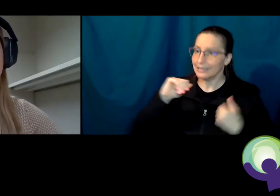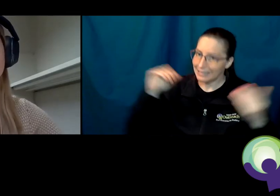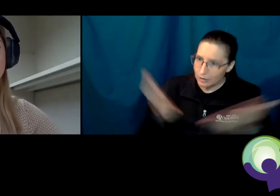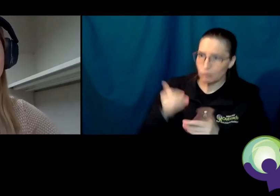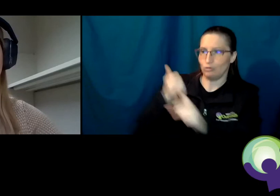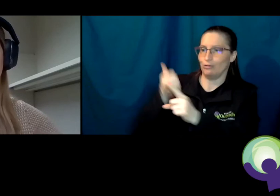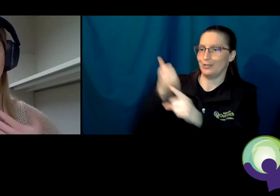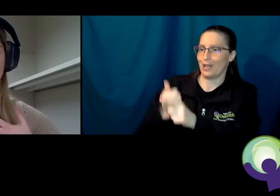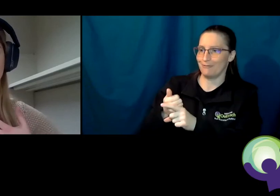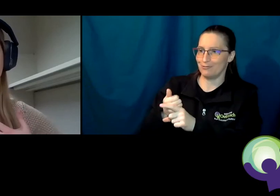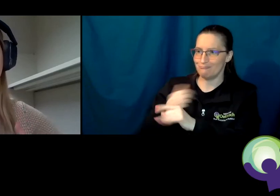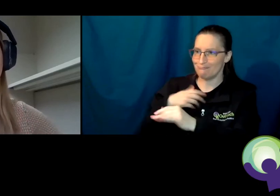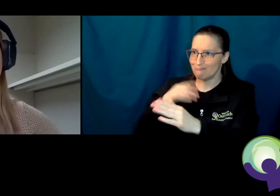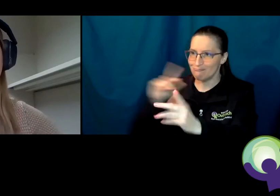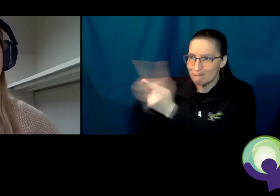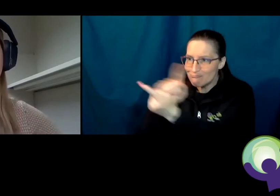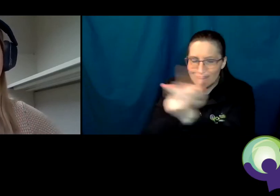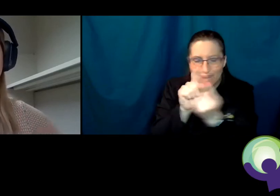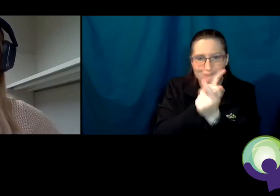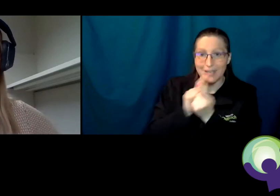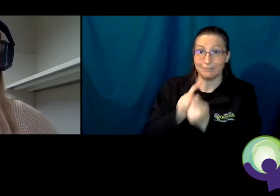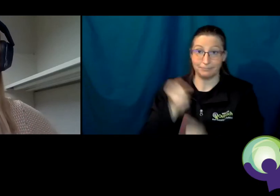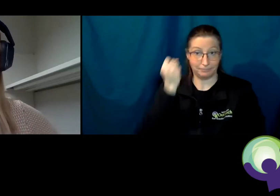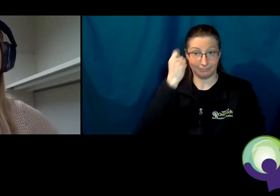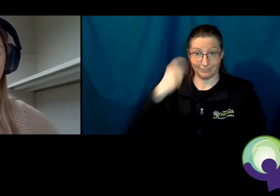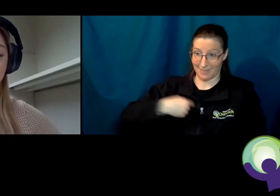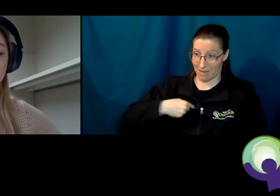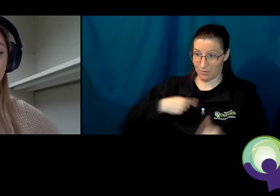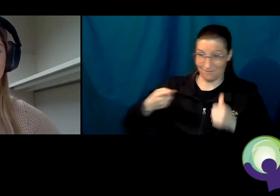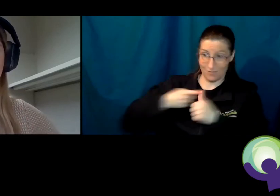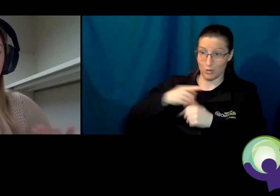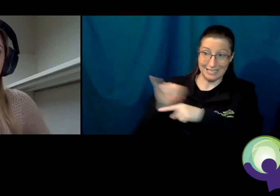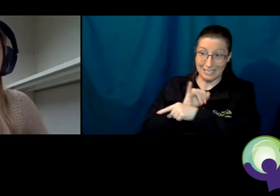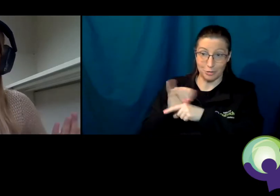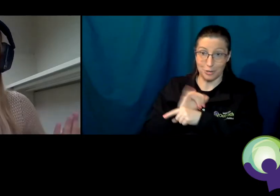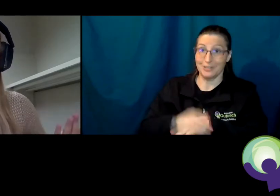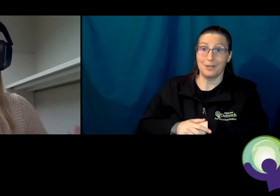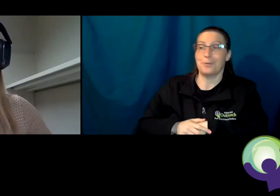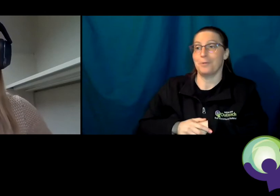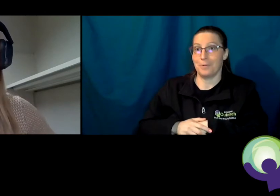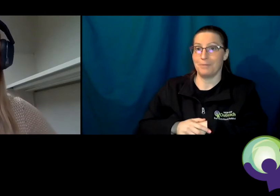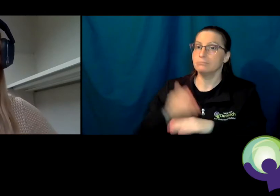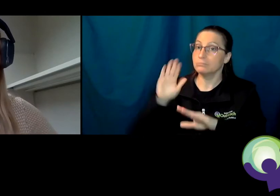yourself to individuals. For myself, I started off as an intern and in previous internships at other companies,